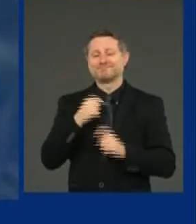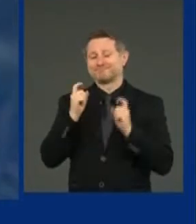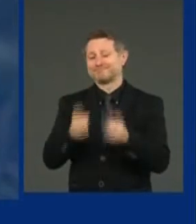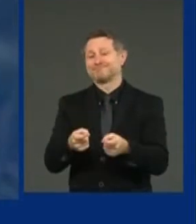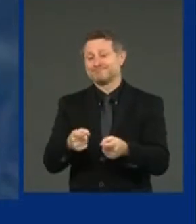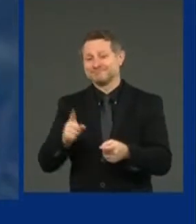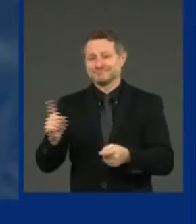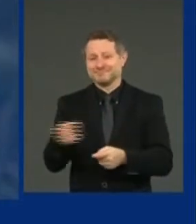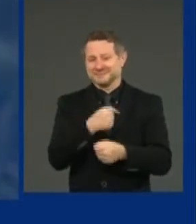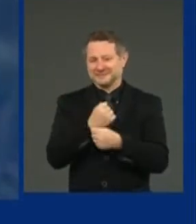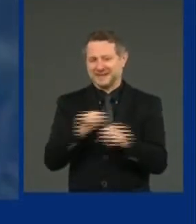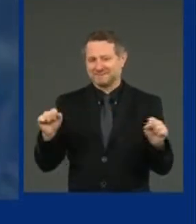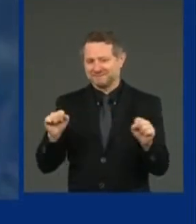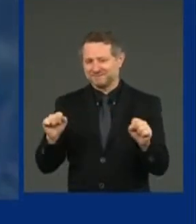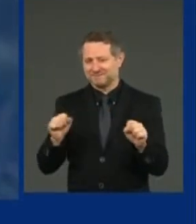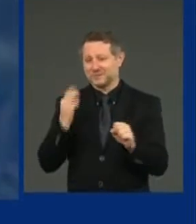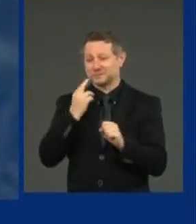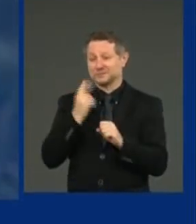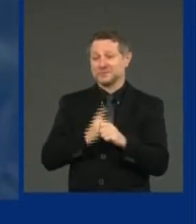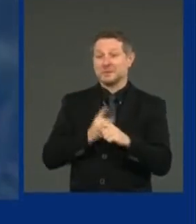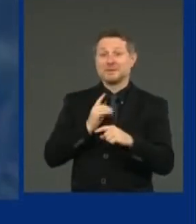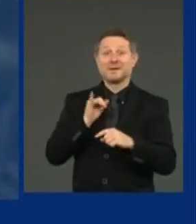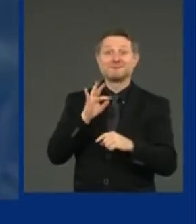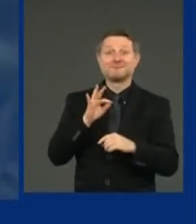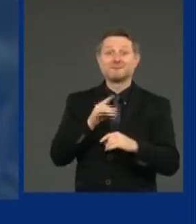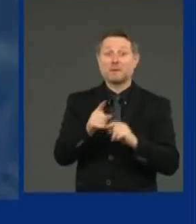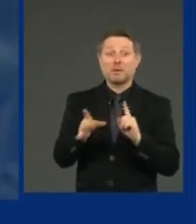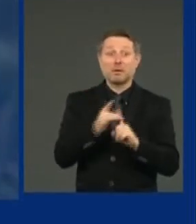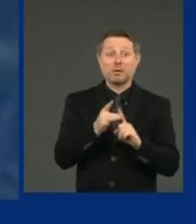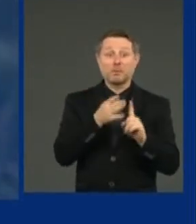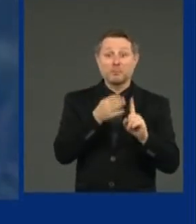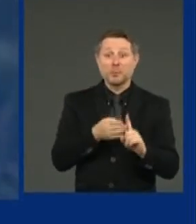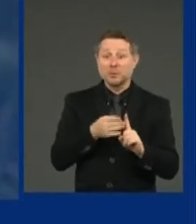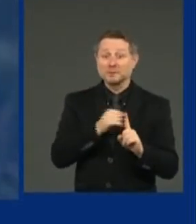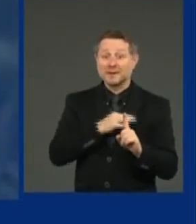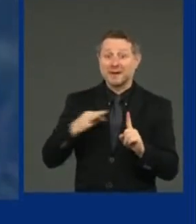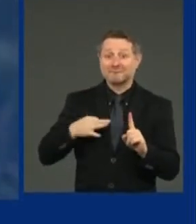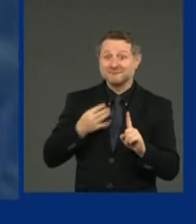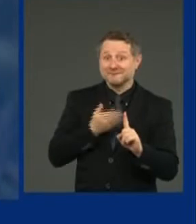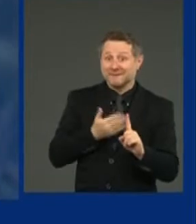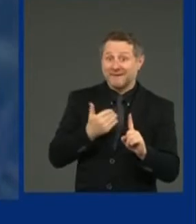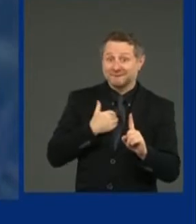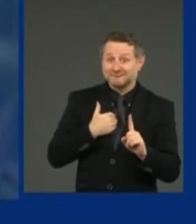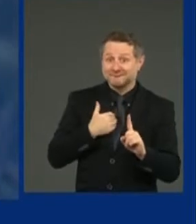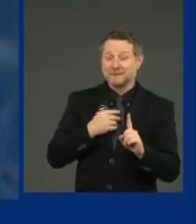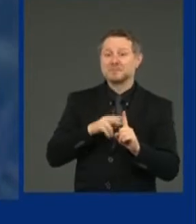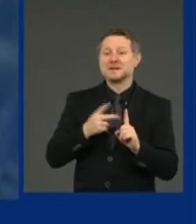NUMBER ONE, IT KEEPS THE STAFF SAFE AND TWO, IF YOU SEE AN